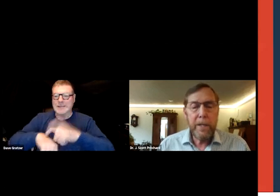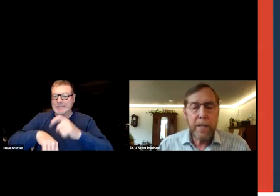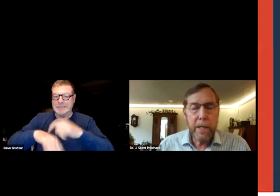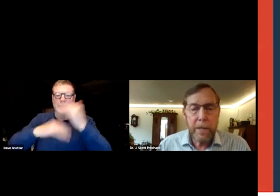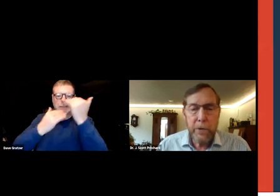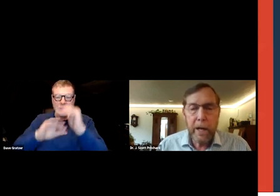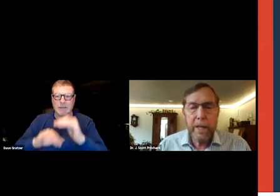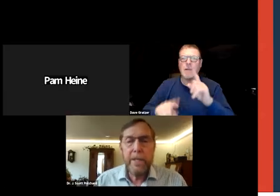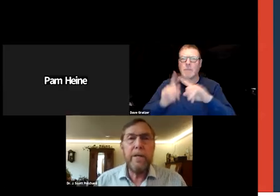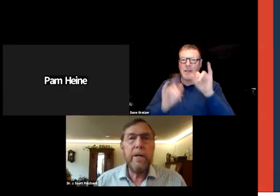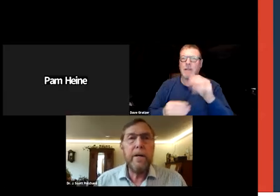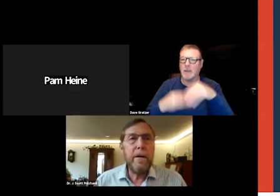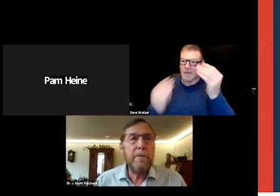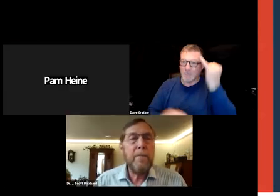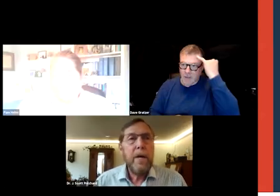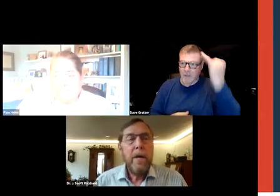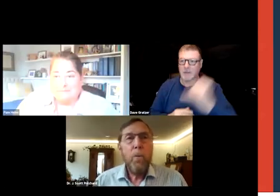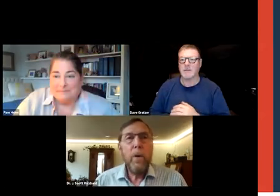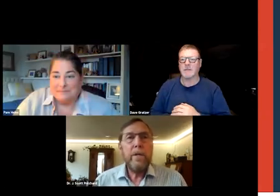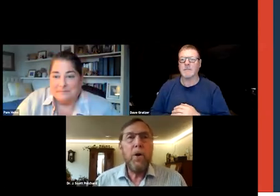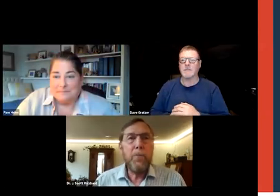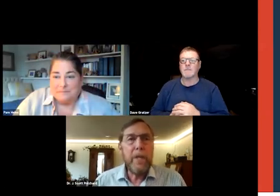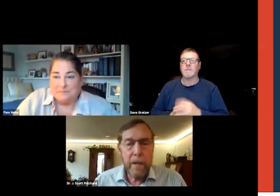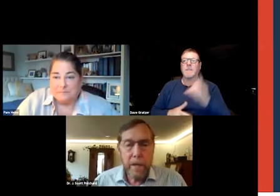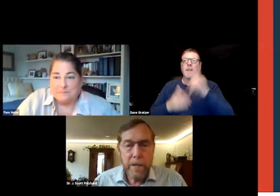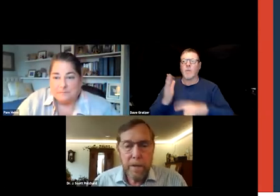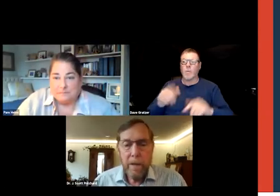but I think that gives you an idea of what COVID is.